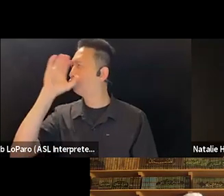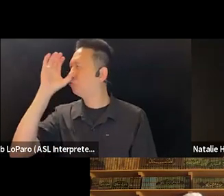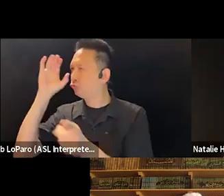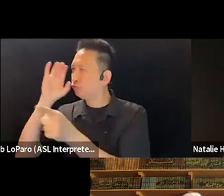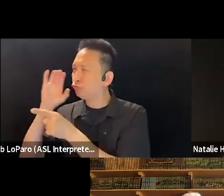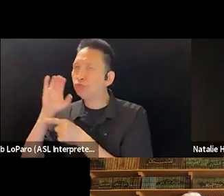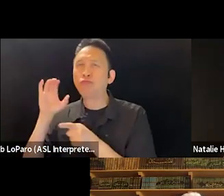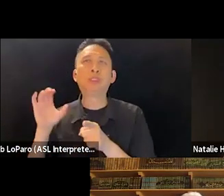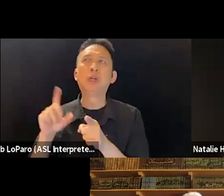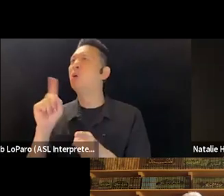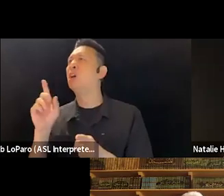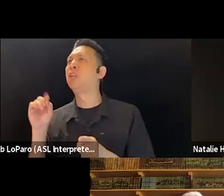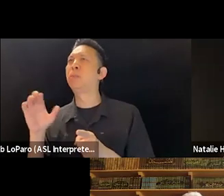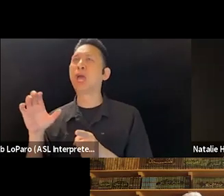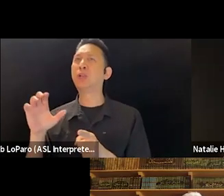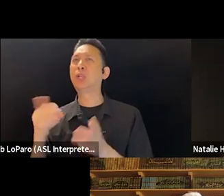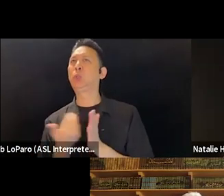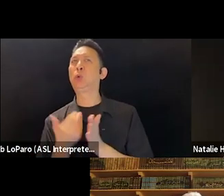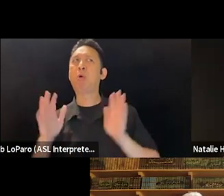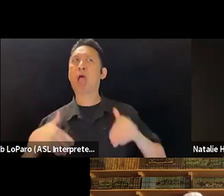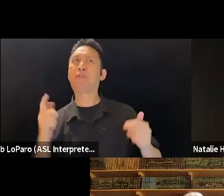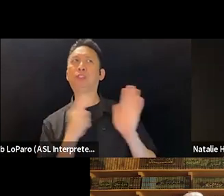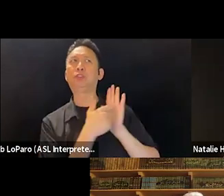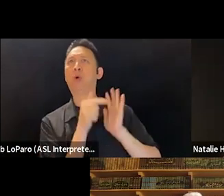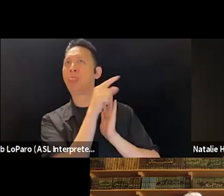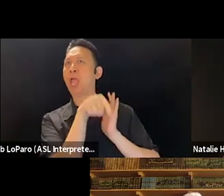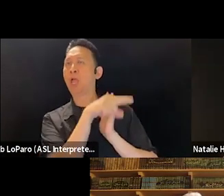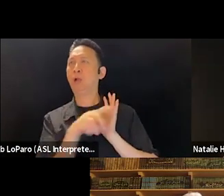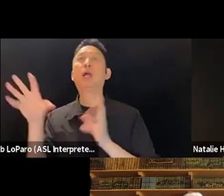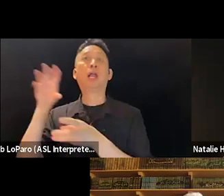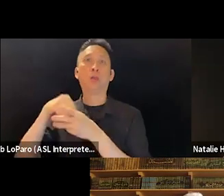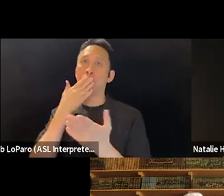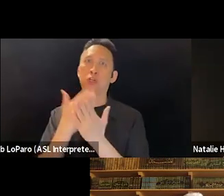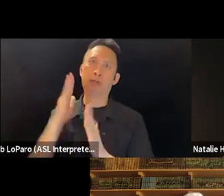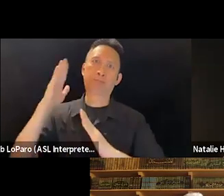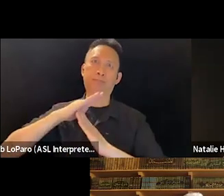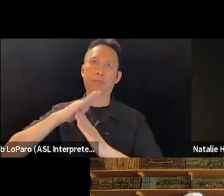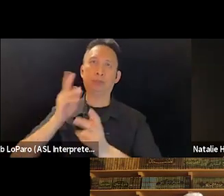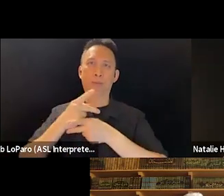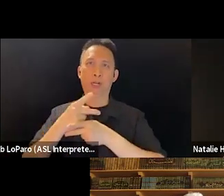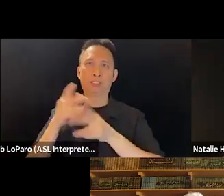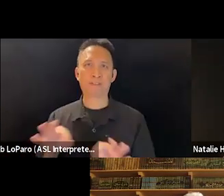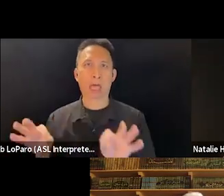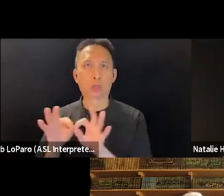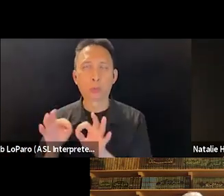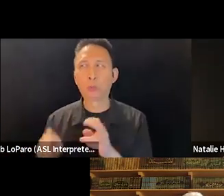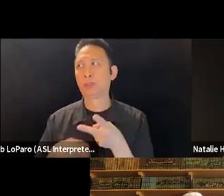they're looking for, including the production value, including the storytelling and others.